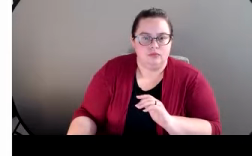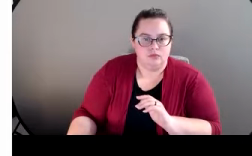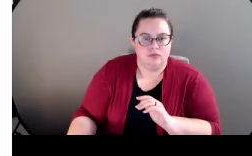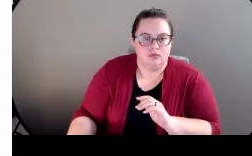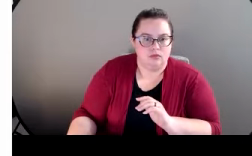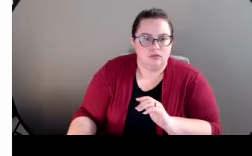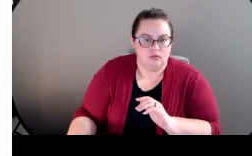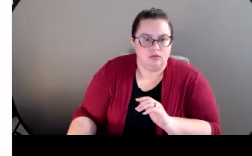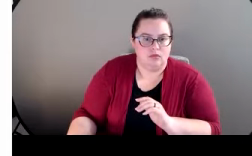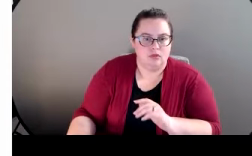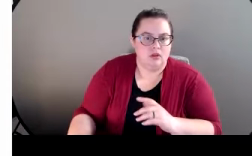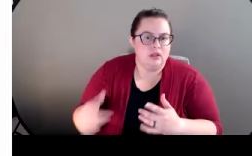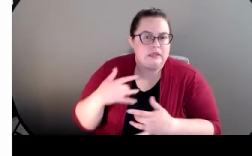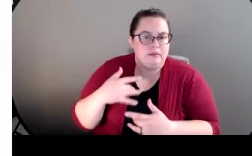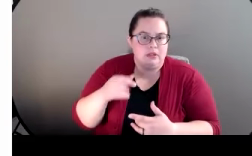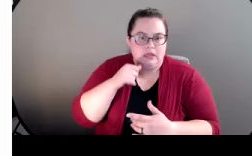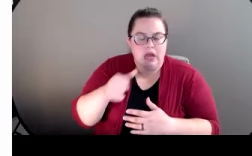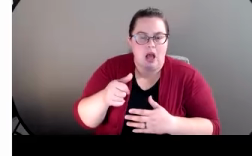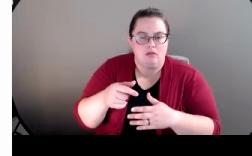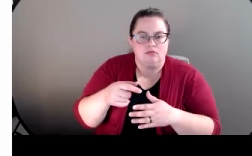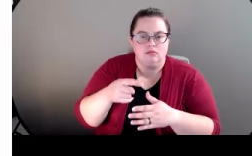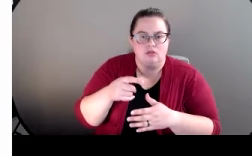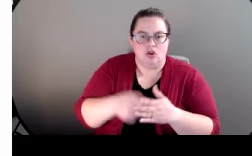However,